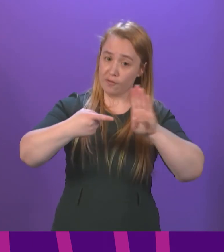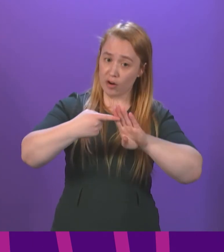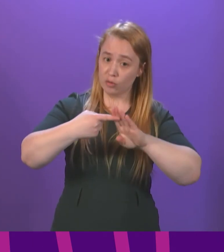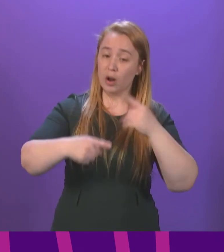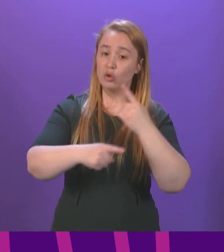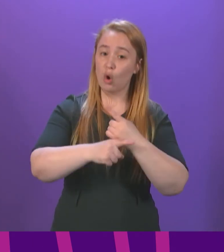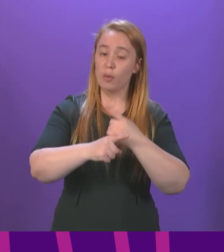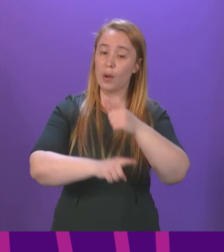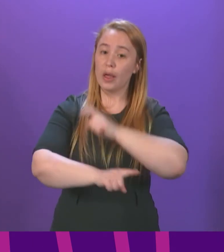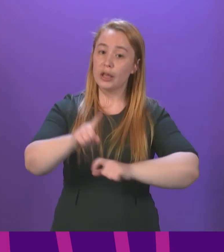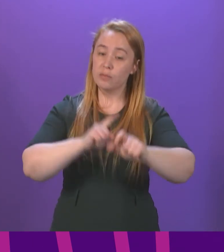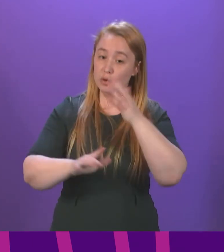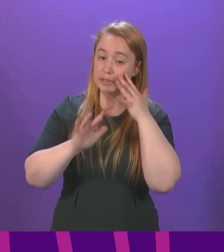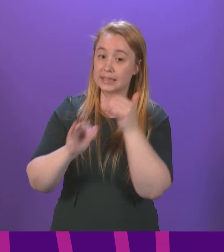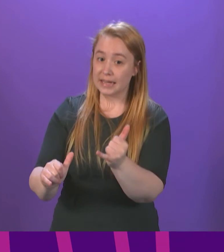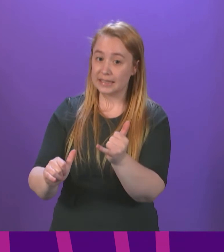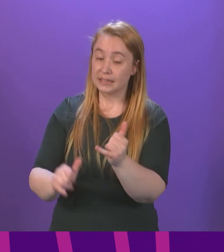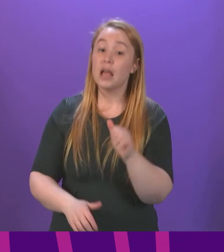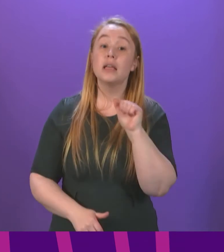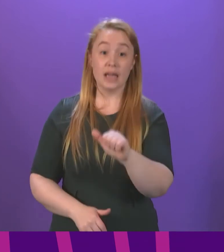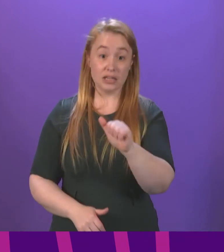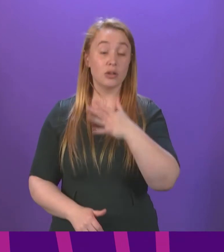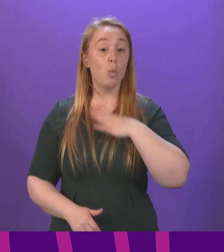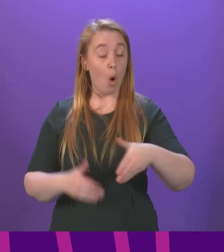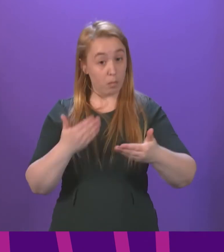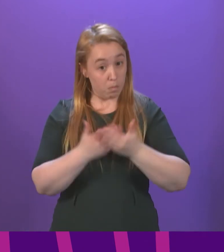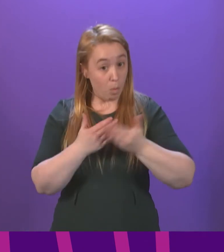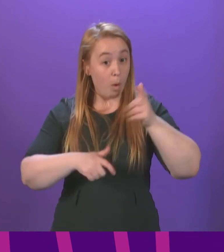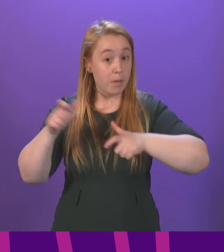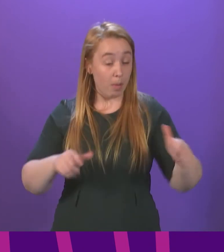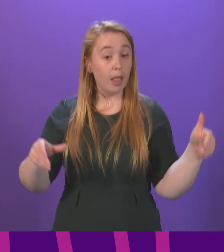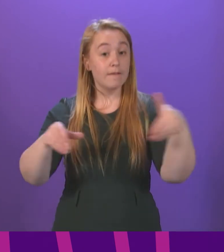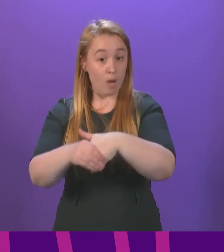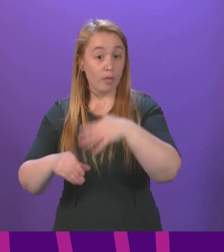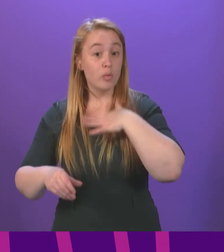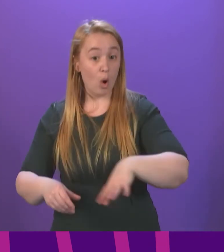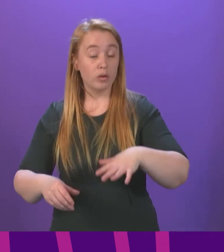We want more people to take part in community testing. We want to roll it out throughout